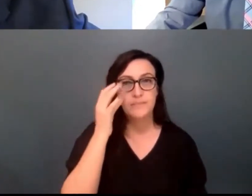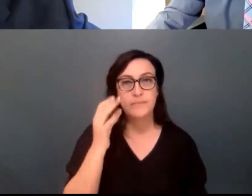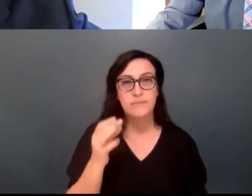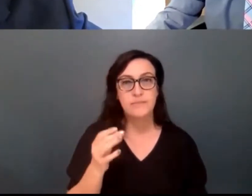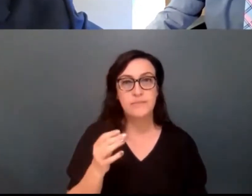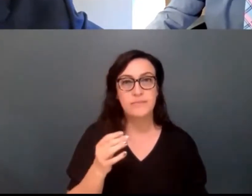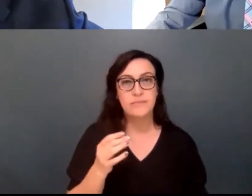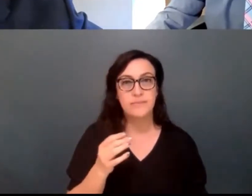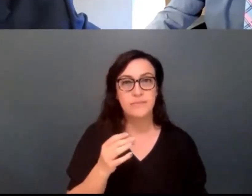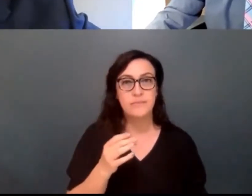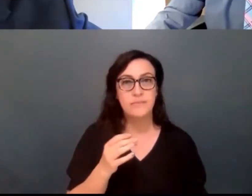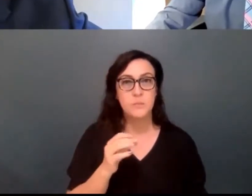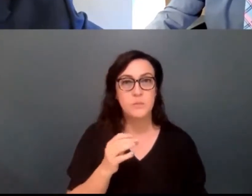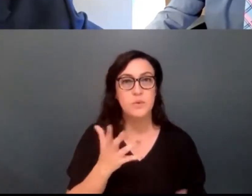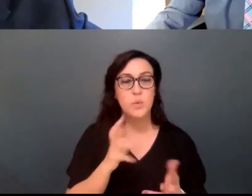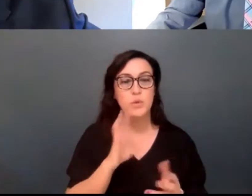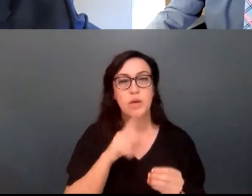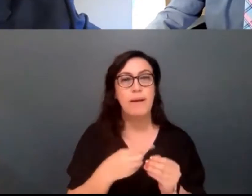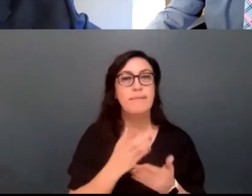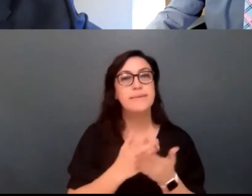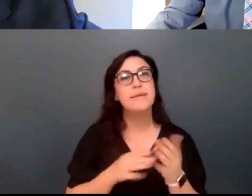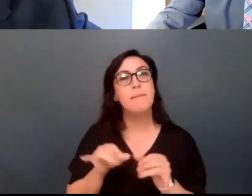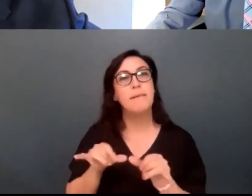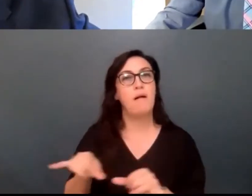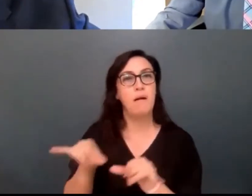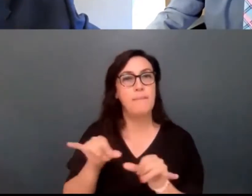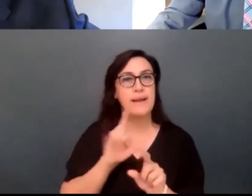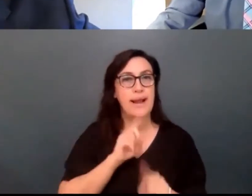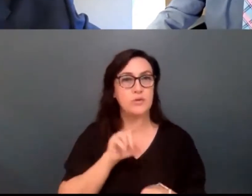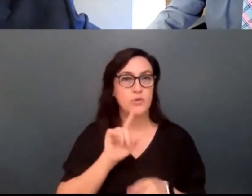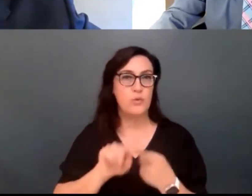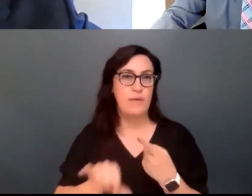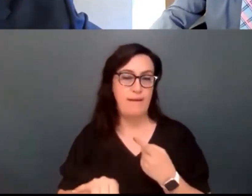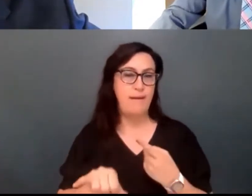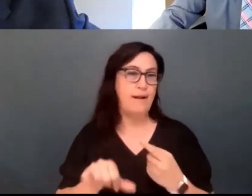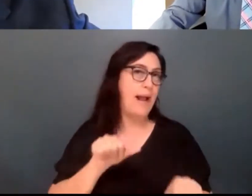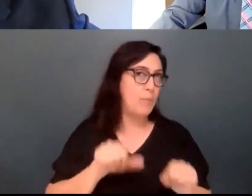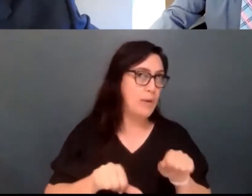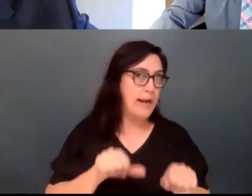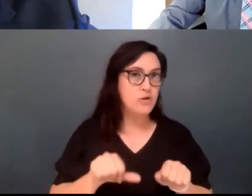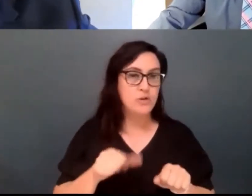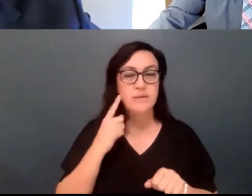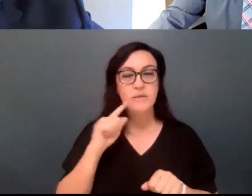some common apprehensions to data and engaging in